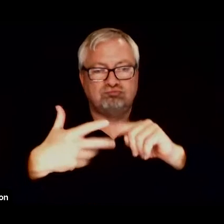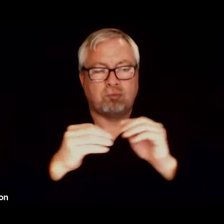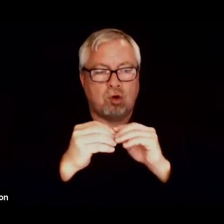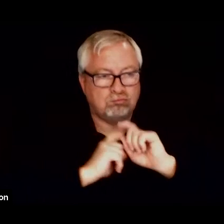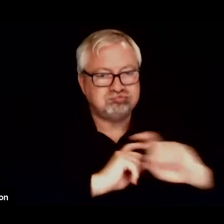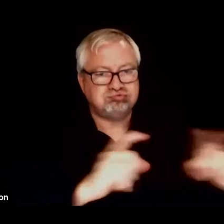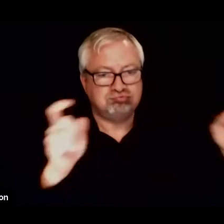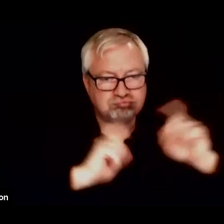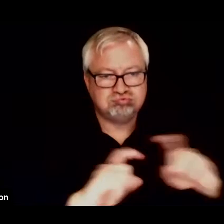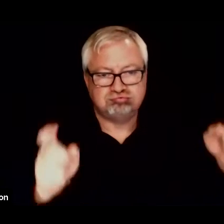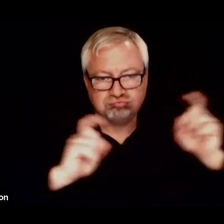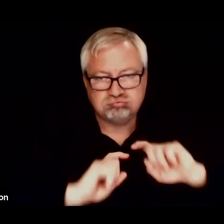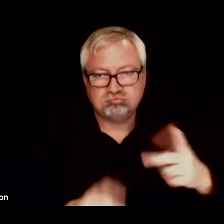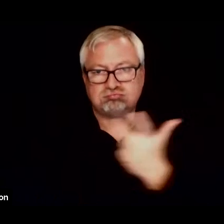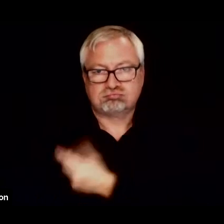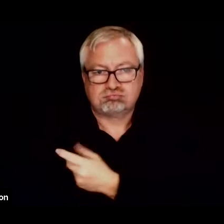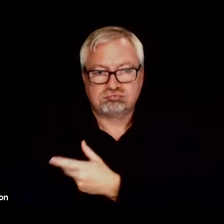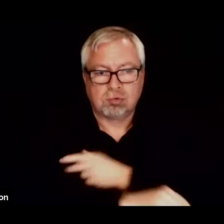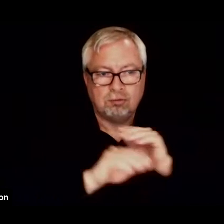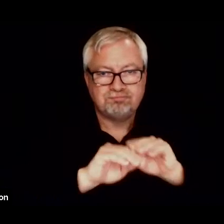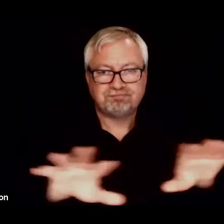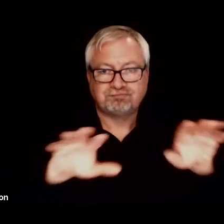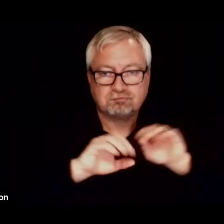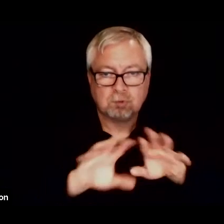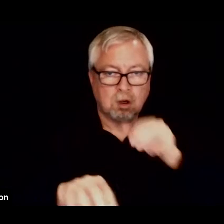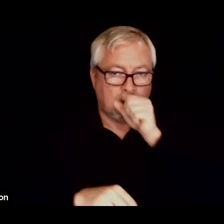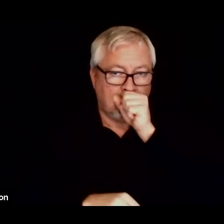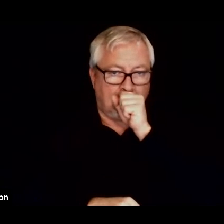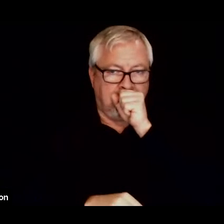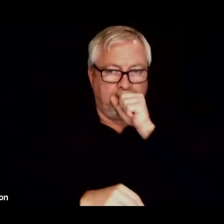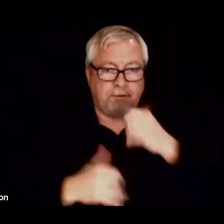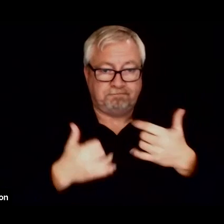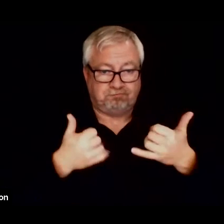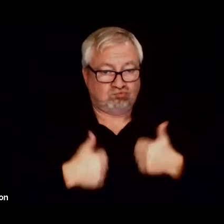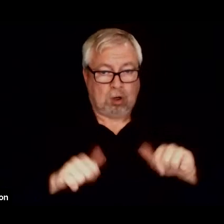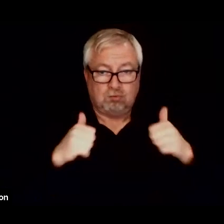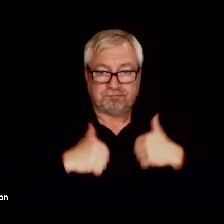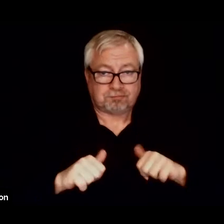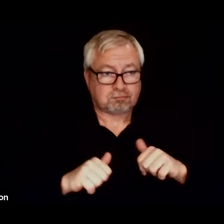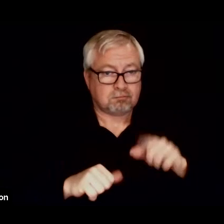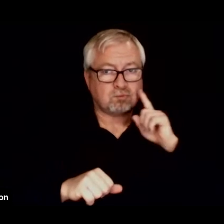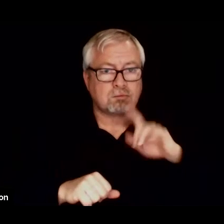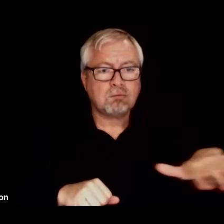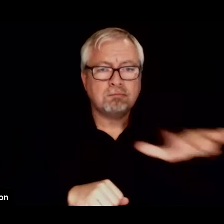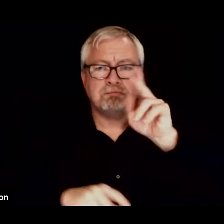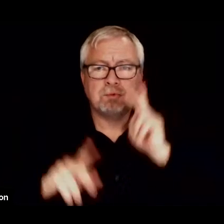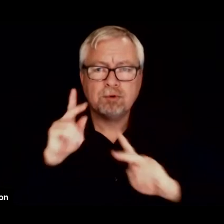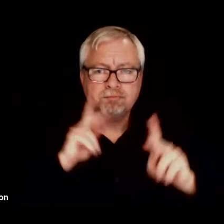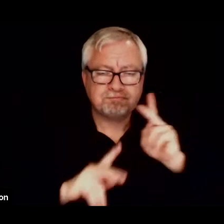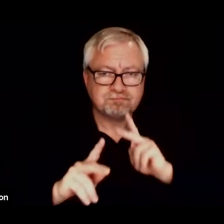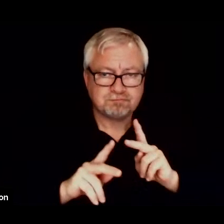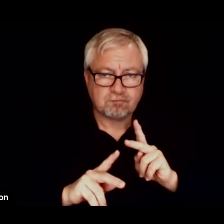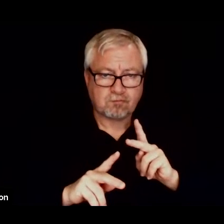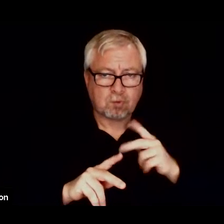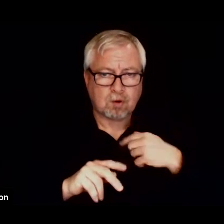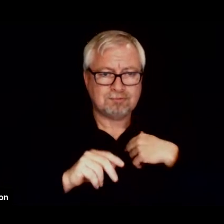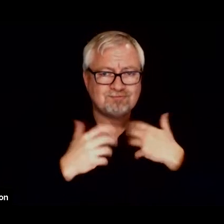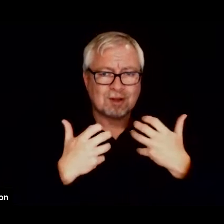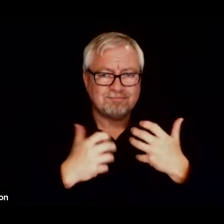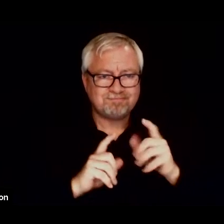efforts that will be made to make sure that you know all populations are have accessed the vaccine